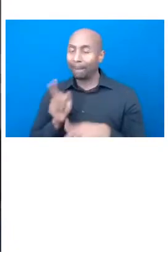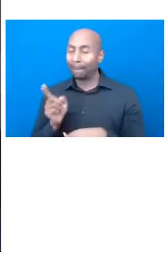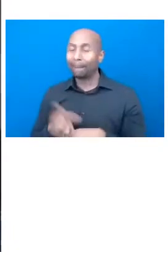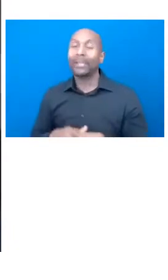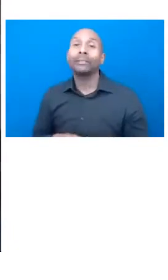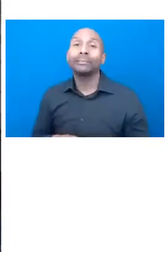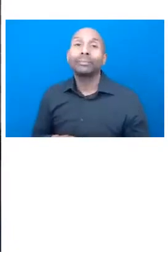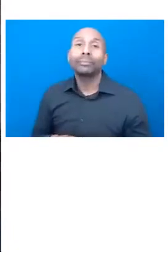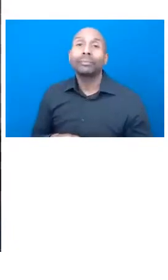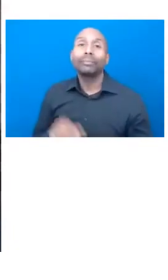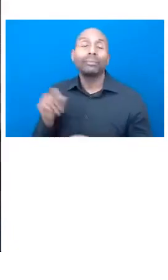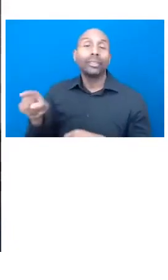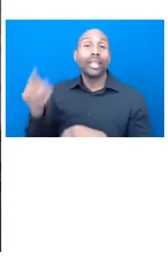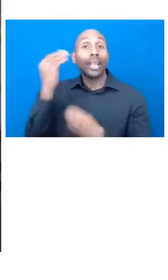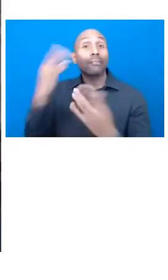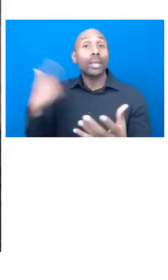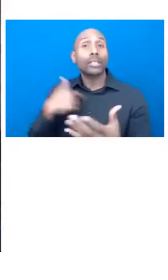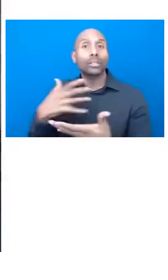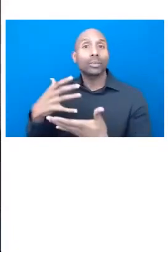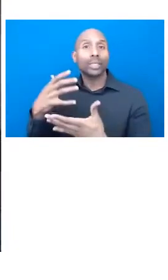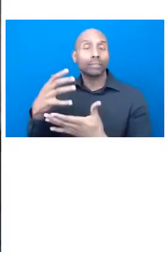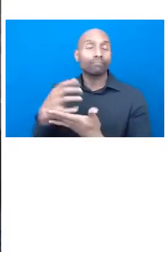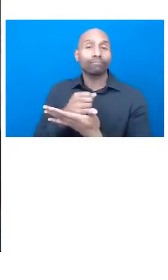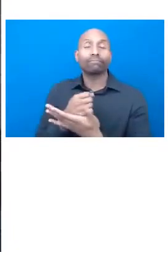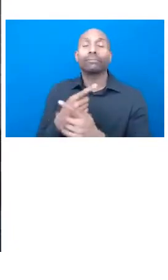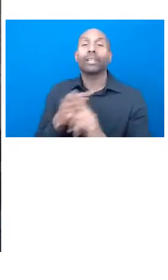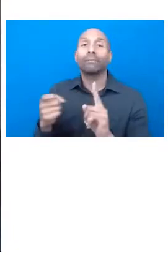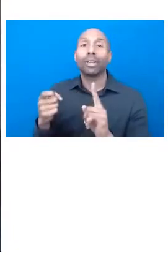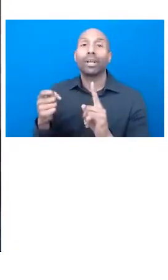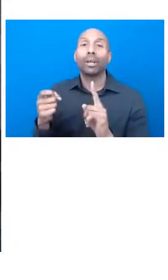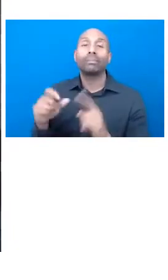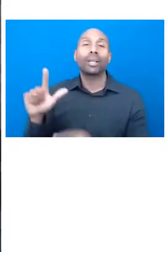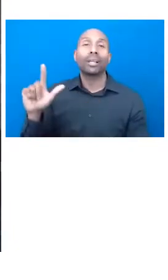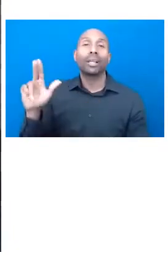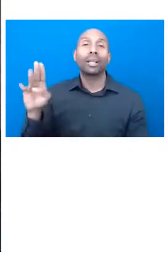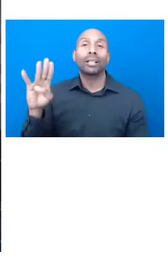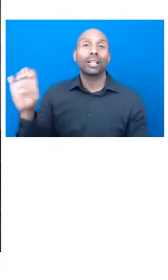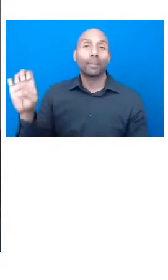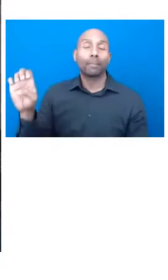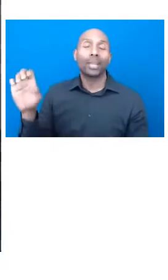Kim: Forgive me, my mute.